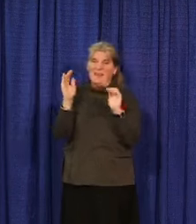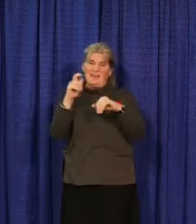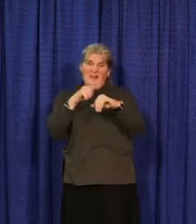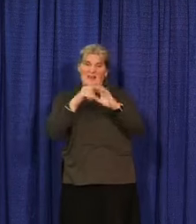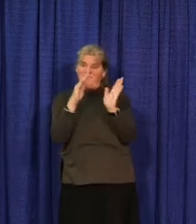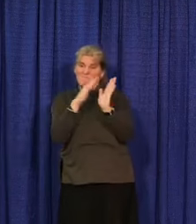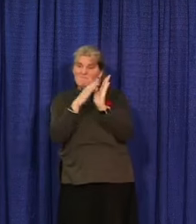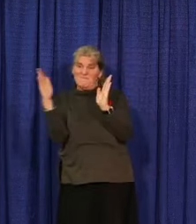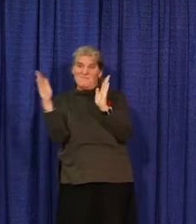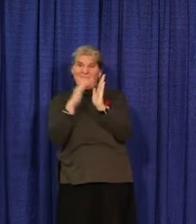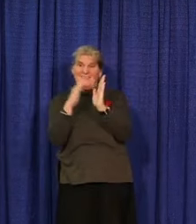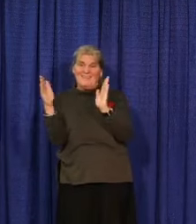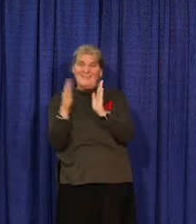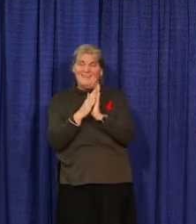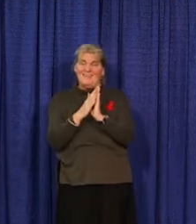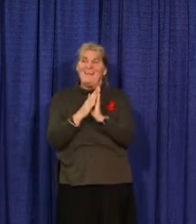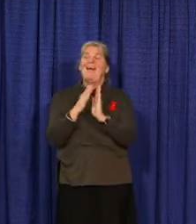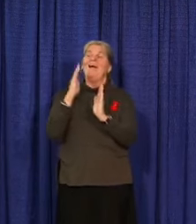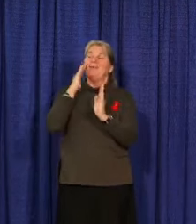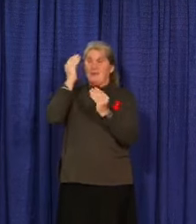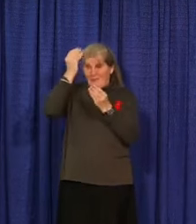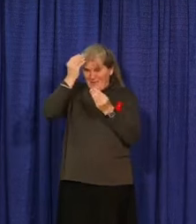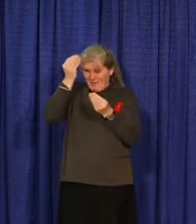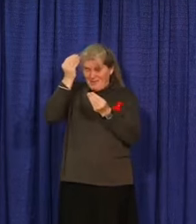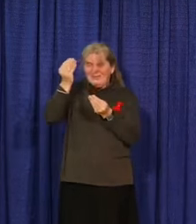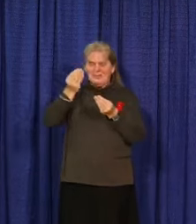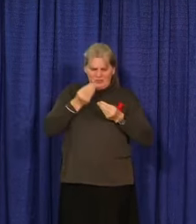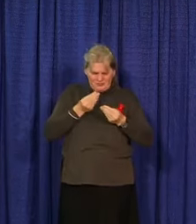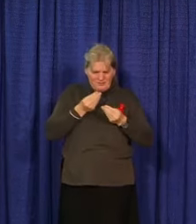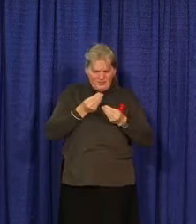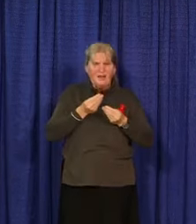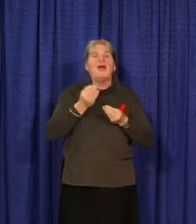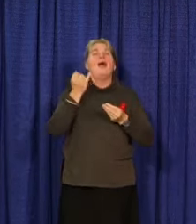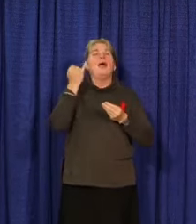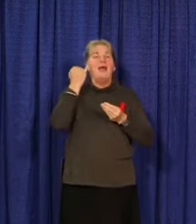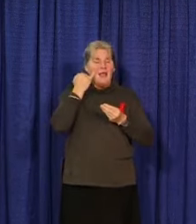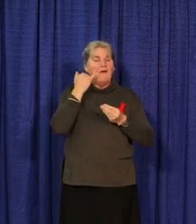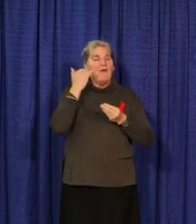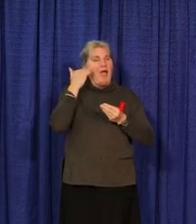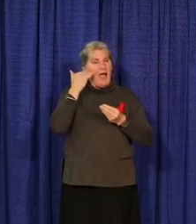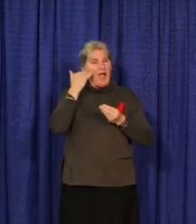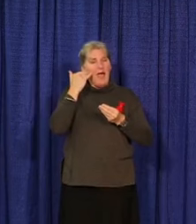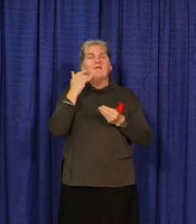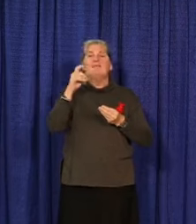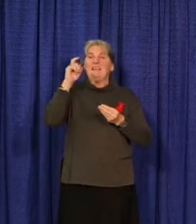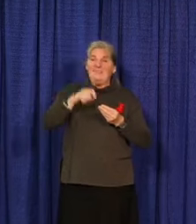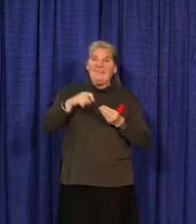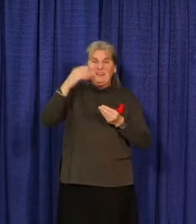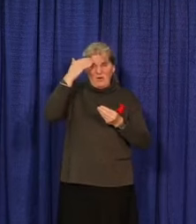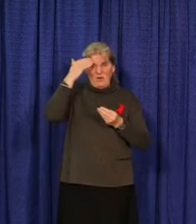our last case, if we know the information and if we need to assure public notification, we